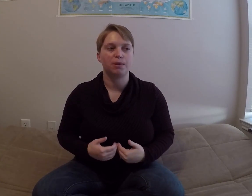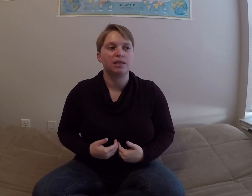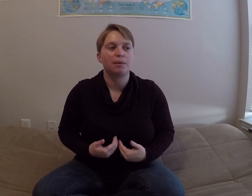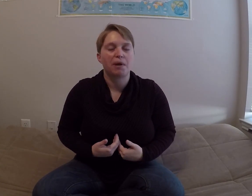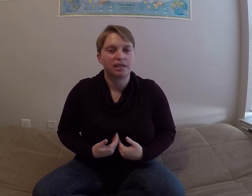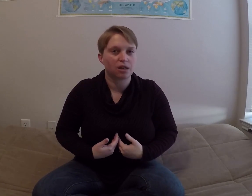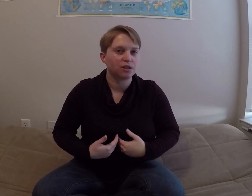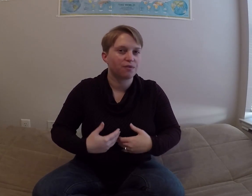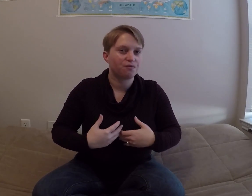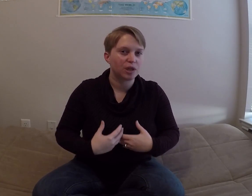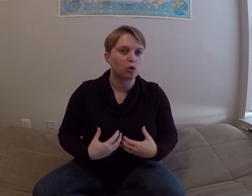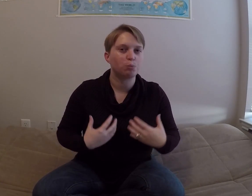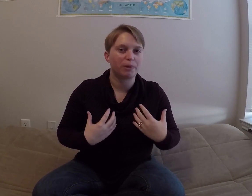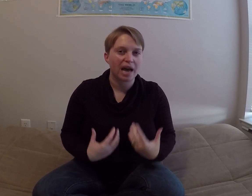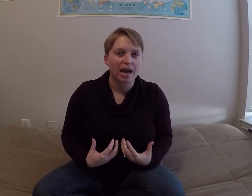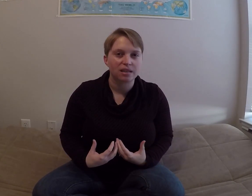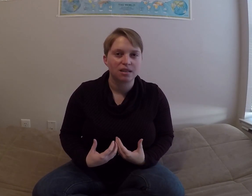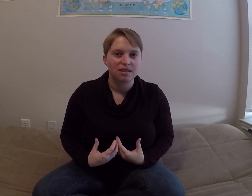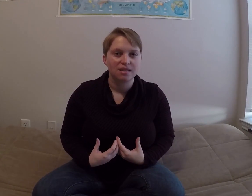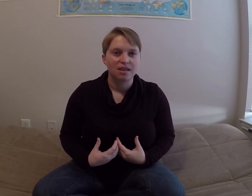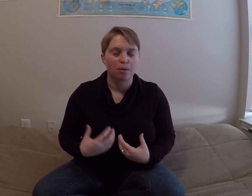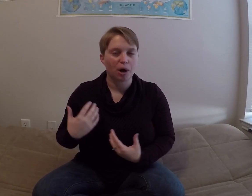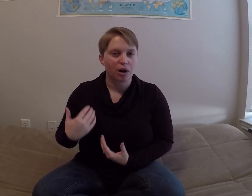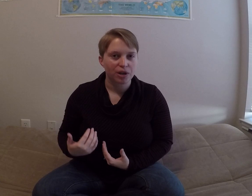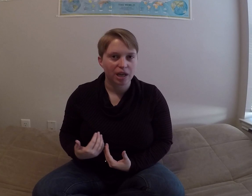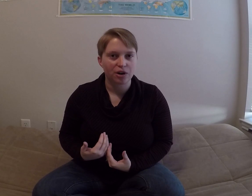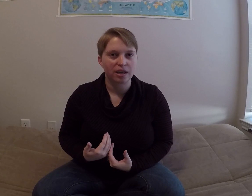because it makes us feel bad about our hearing.